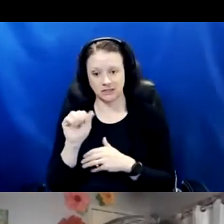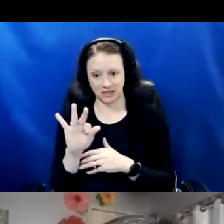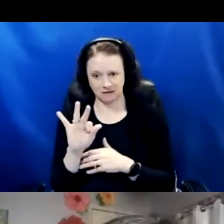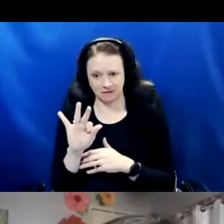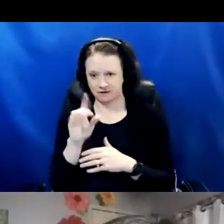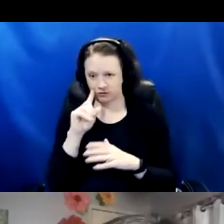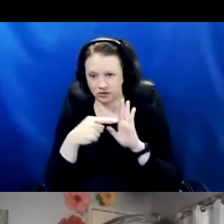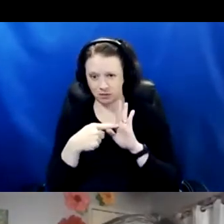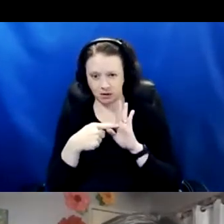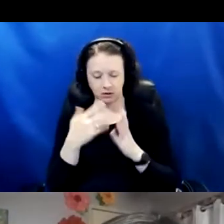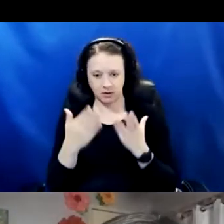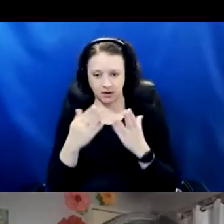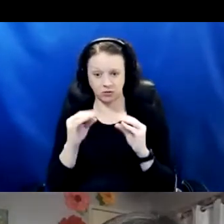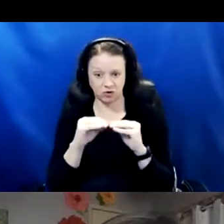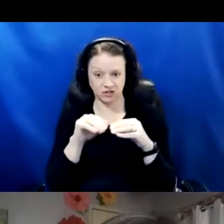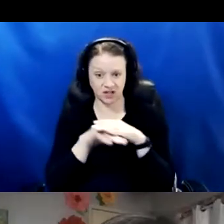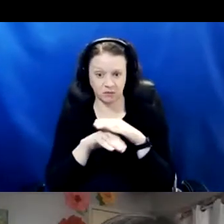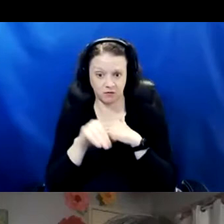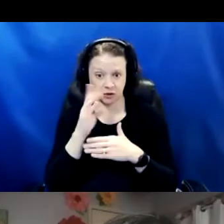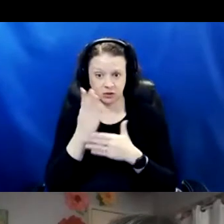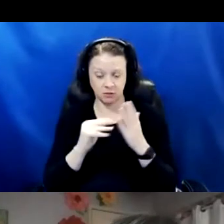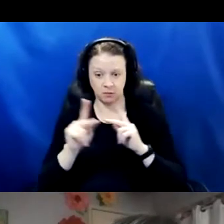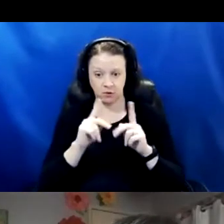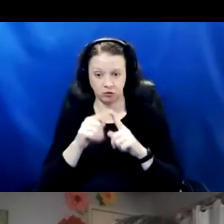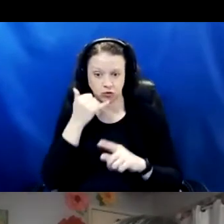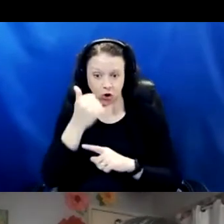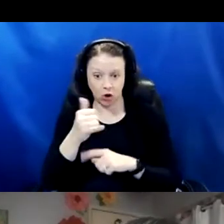it may be more accessible for some folks to call via phone.